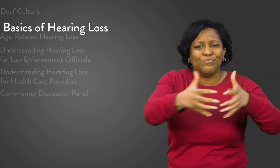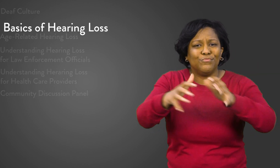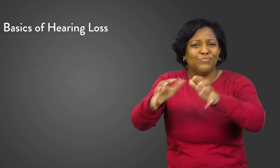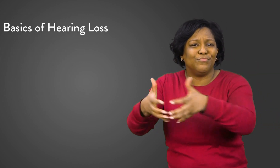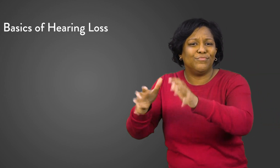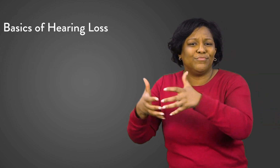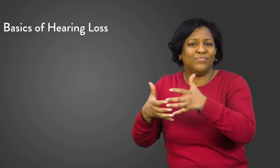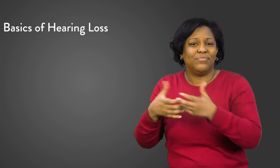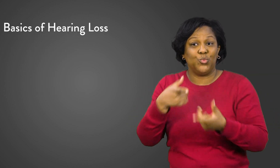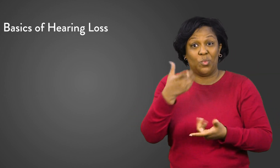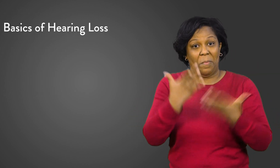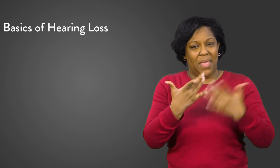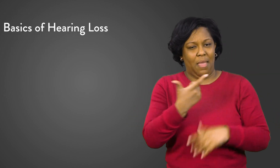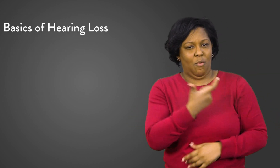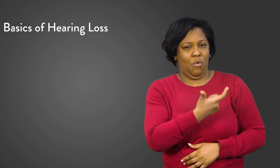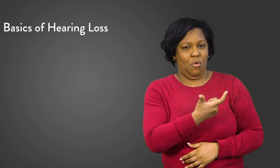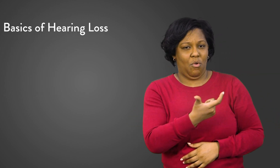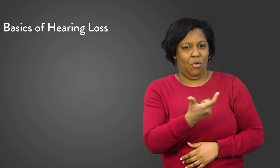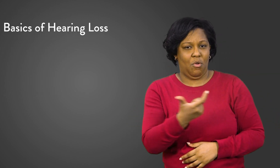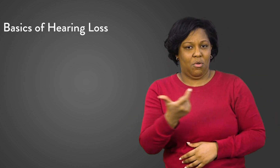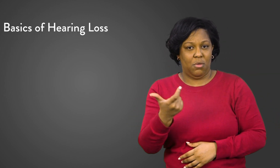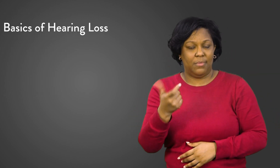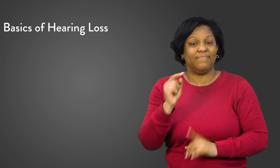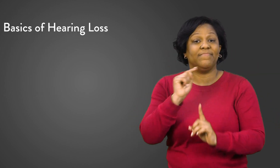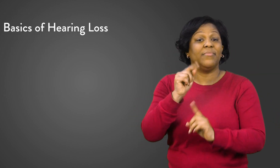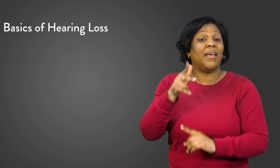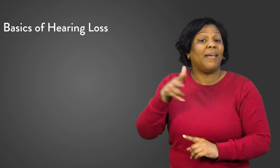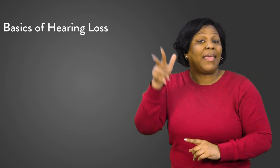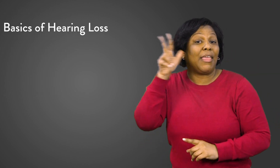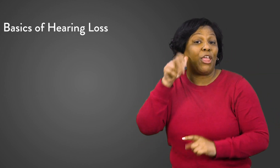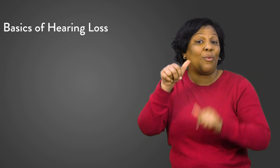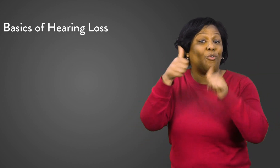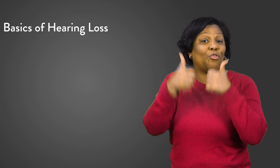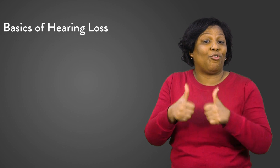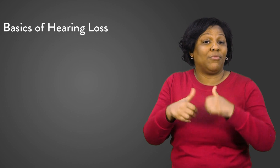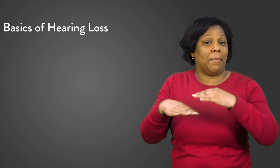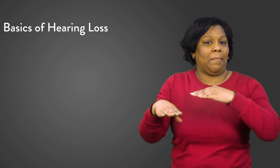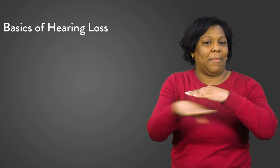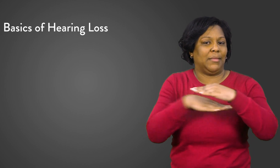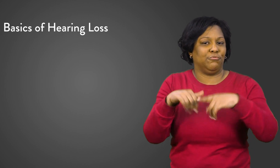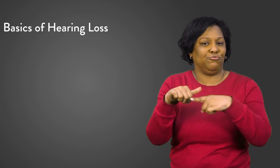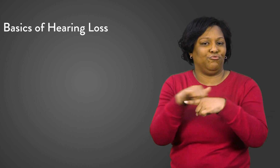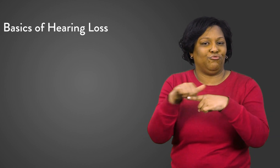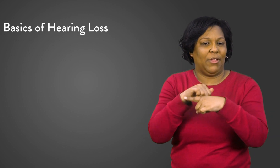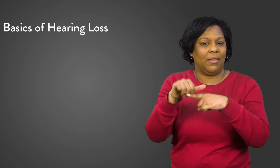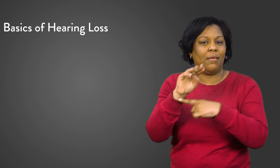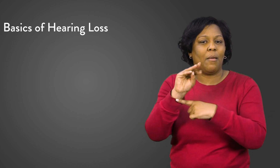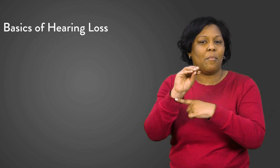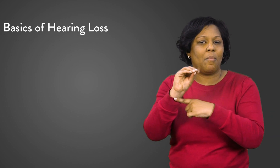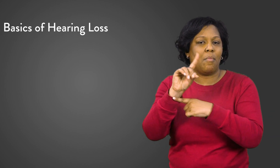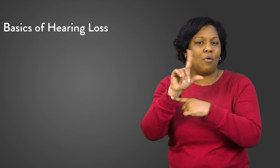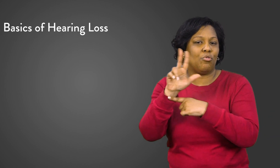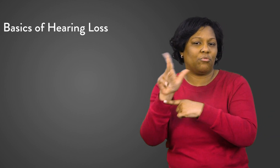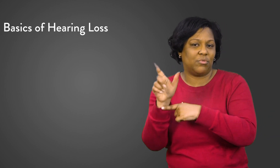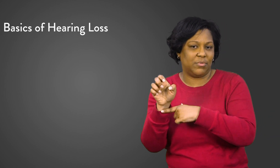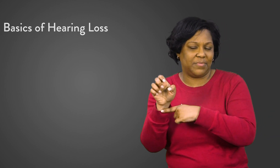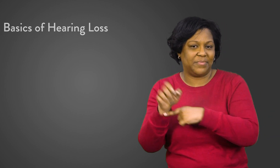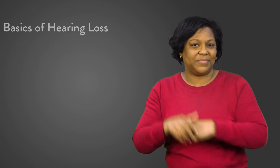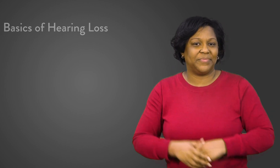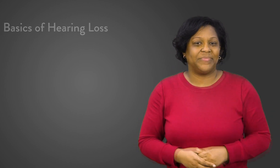you may watch the Hearing Loss Basics training module.